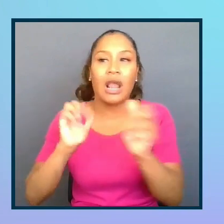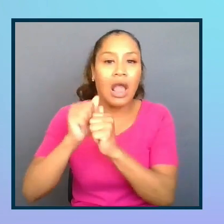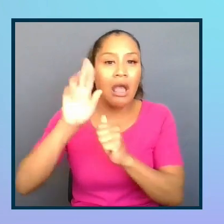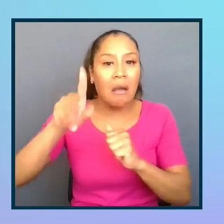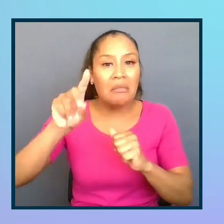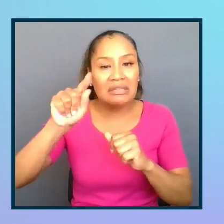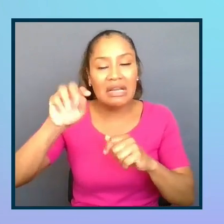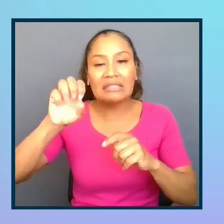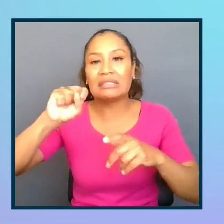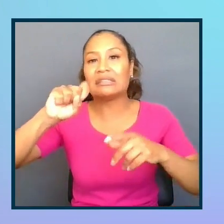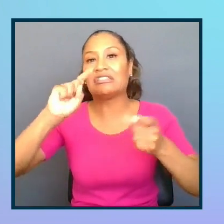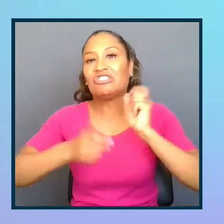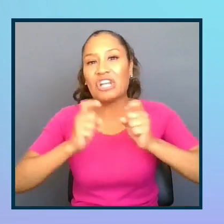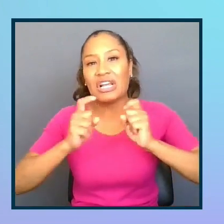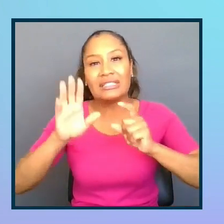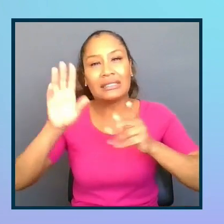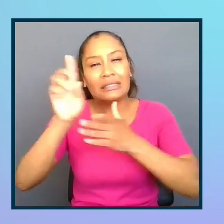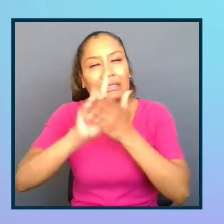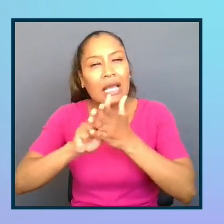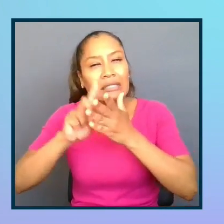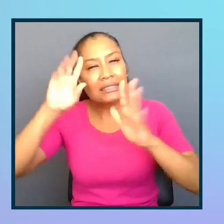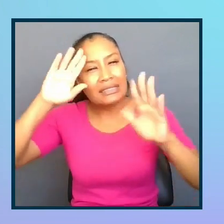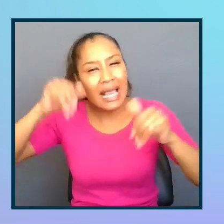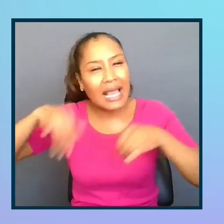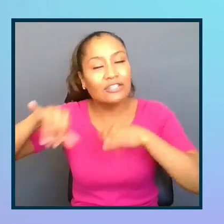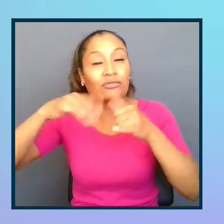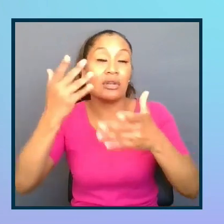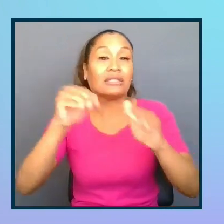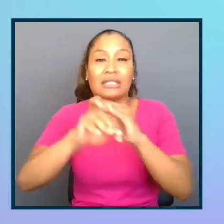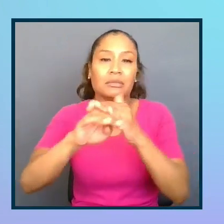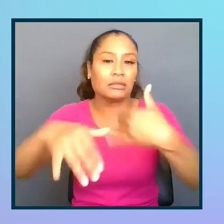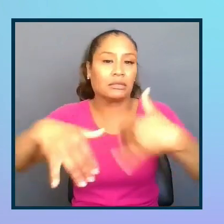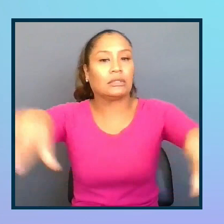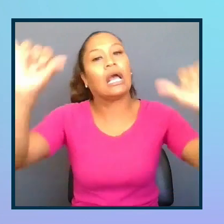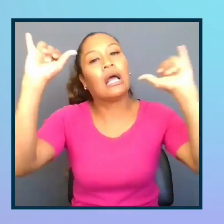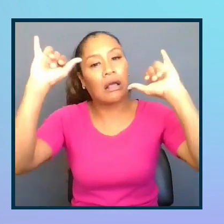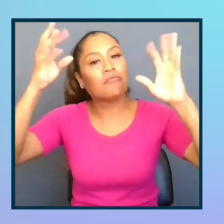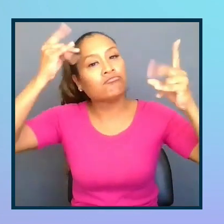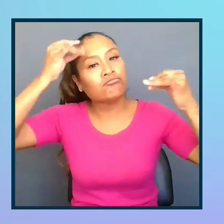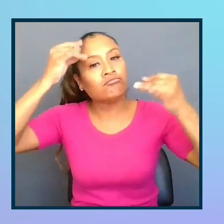of design standards, also accessibility is still taken into account in those reviews.